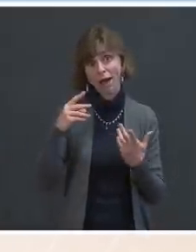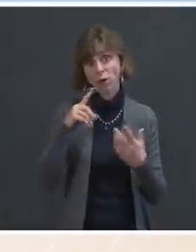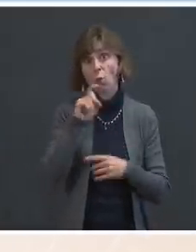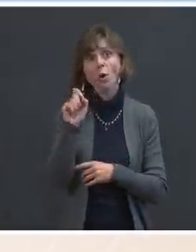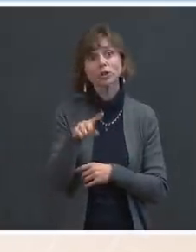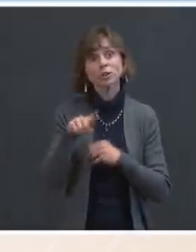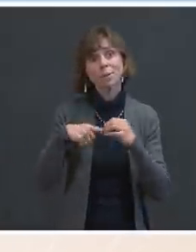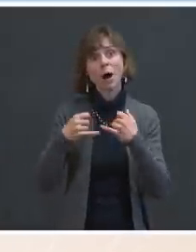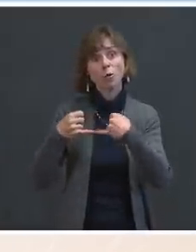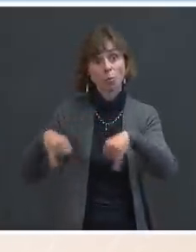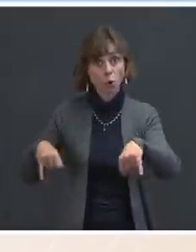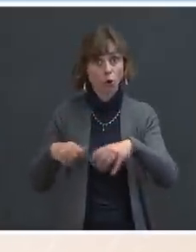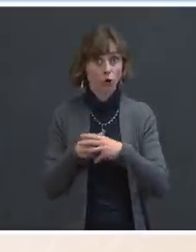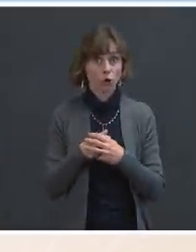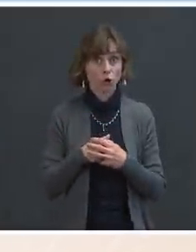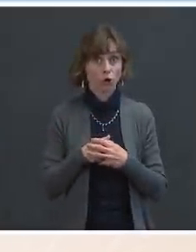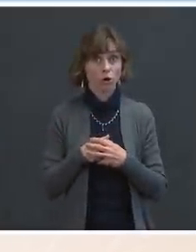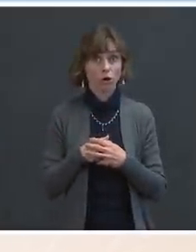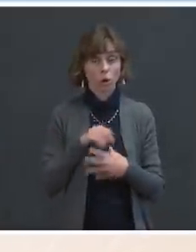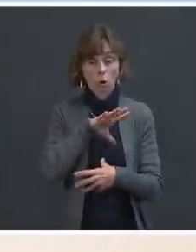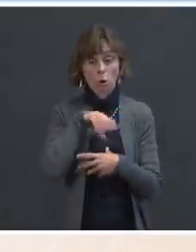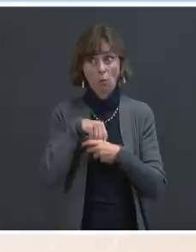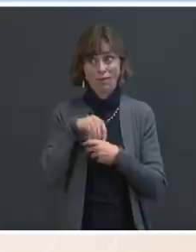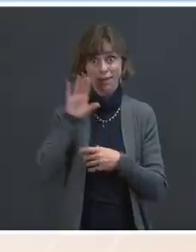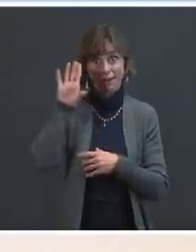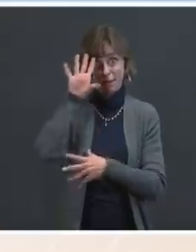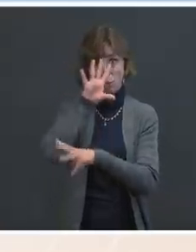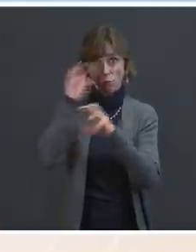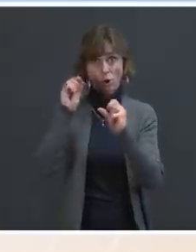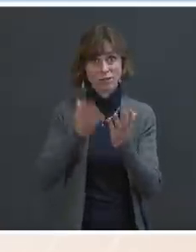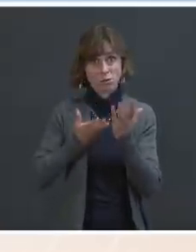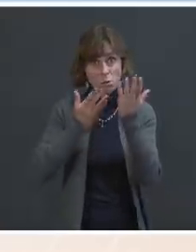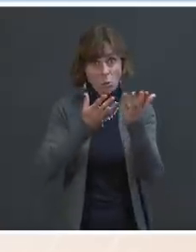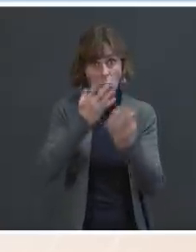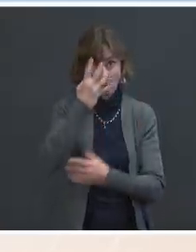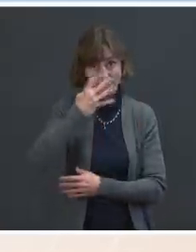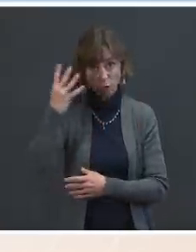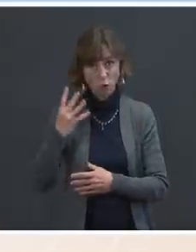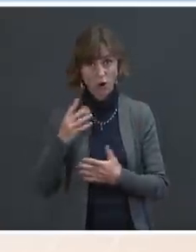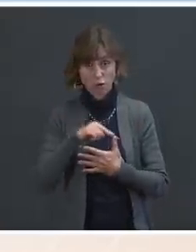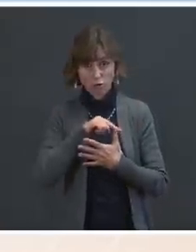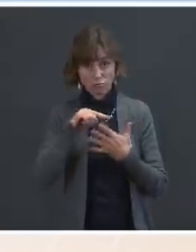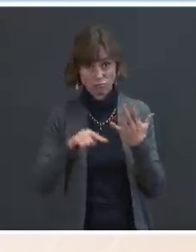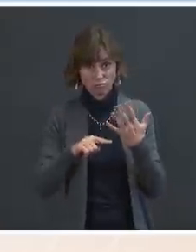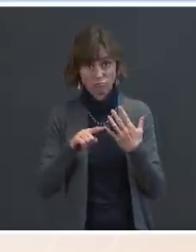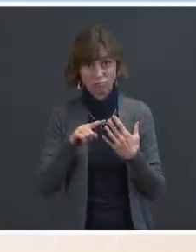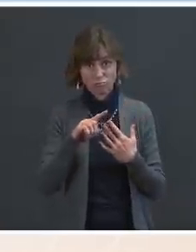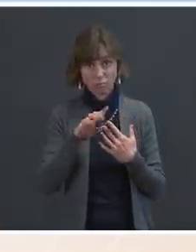In the President's proposed immigration package, he has a -- funding for -- to address the root causes in the region,